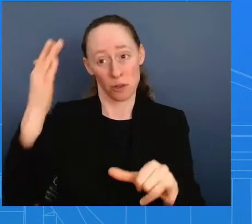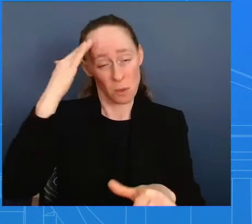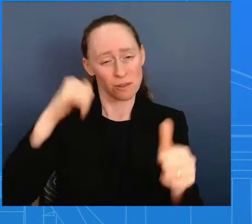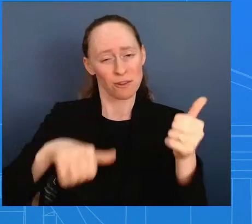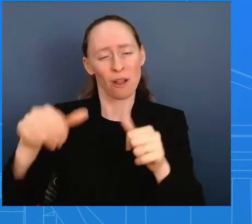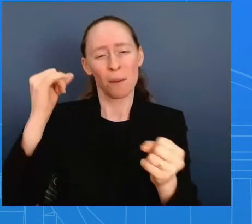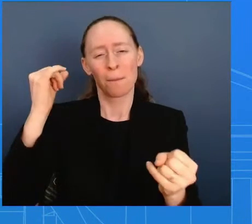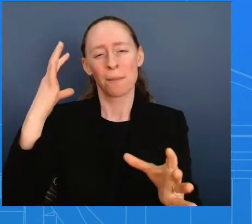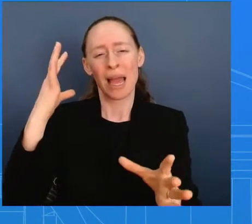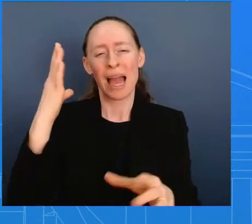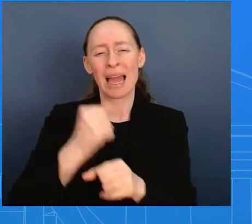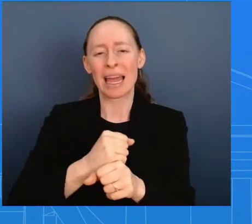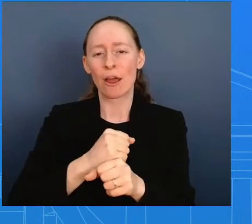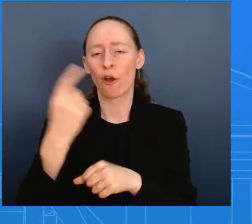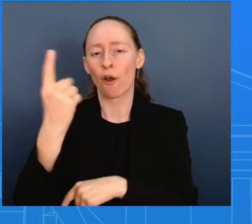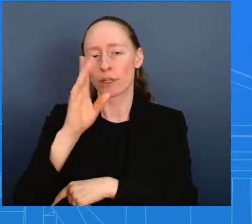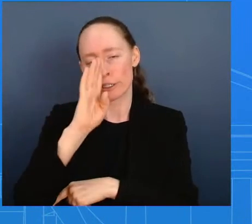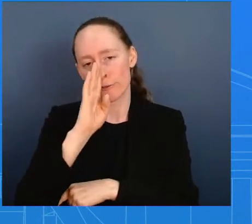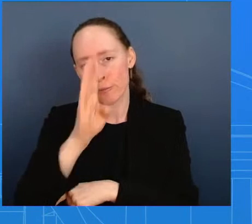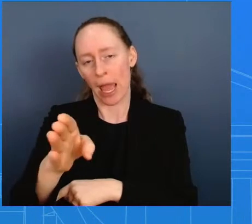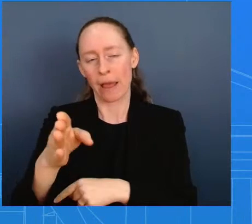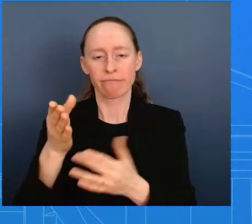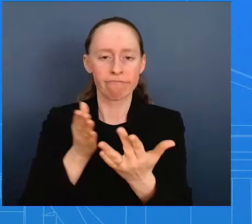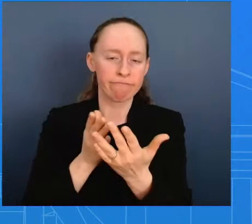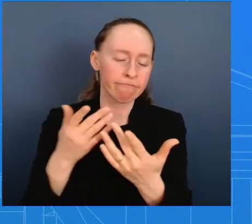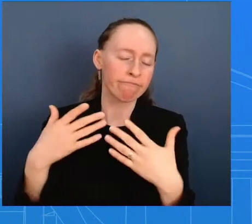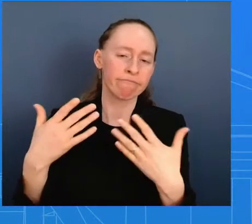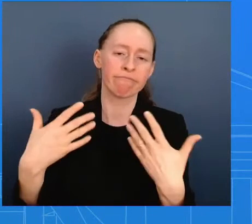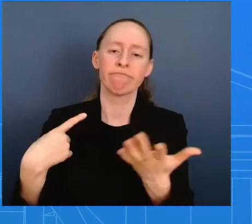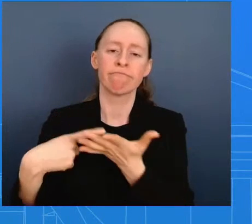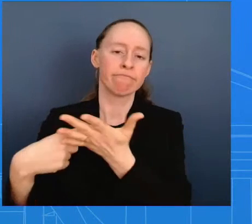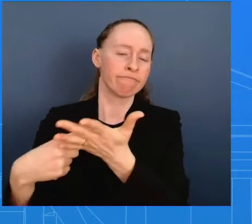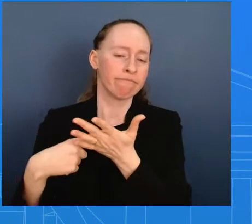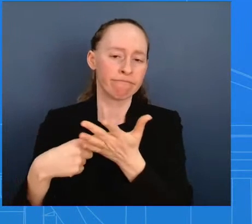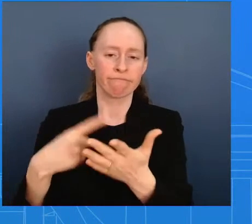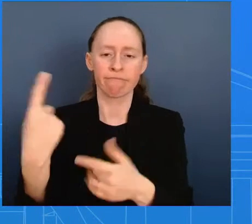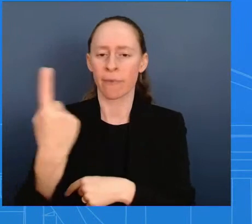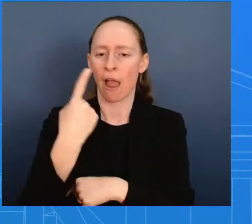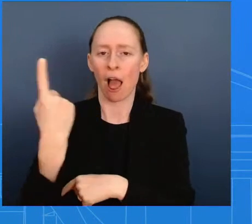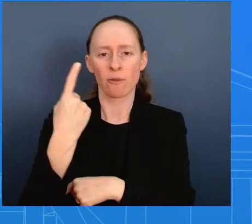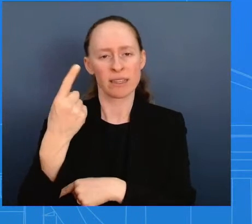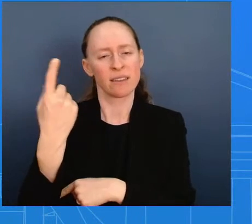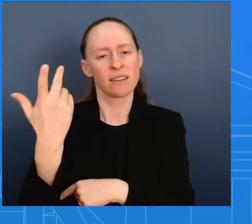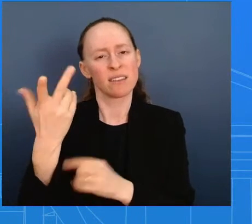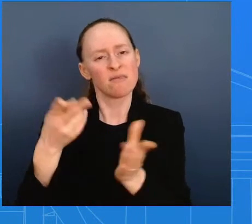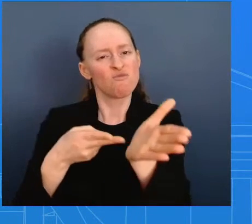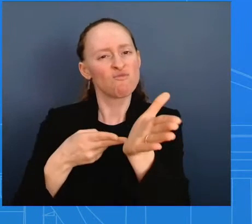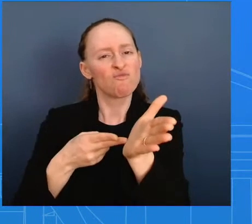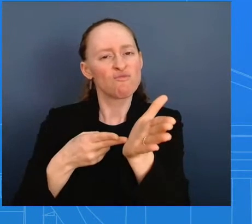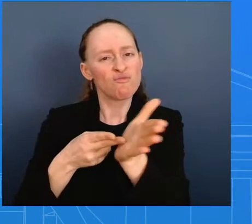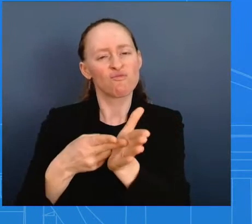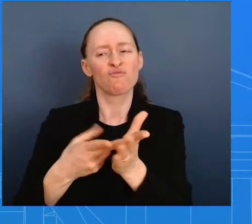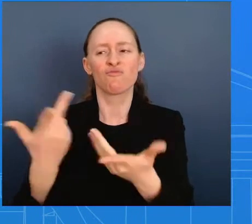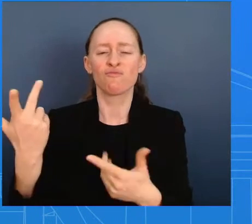It is a relationship where the two of them can each share -- share their views and perspectives. And that is how it's going to continue as we go forward.